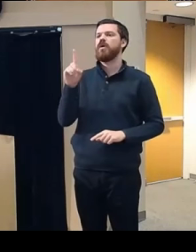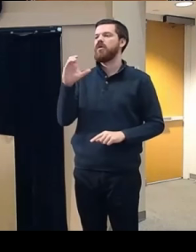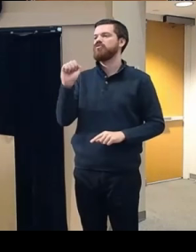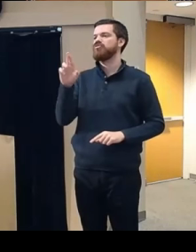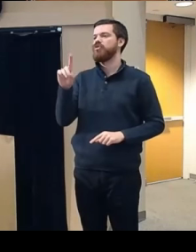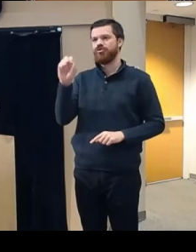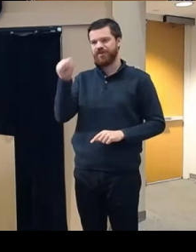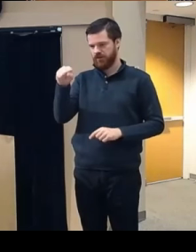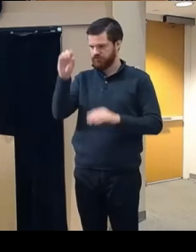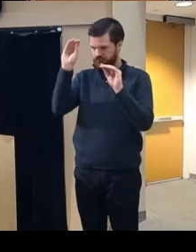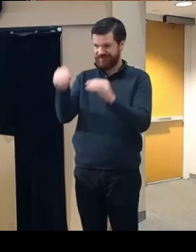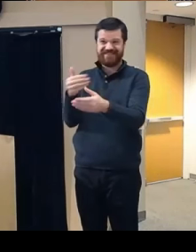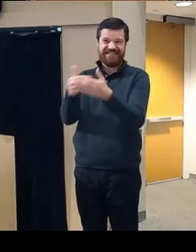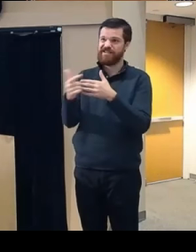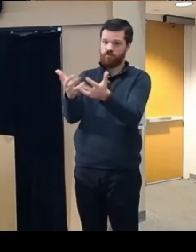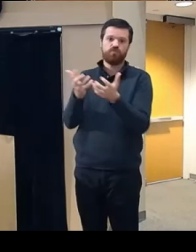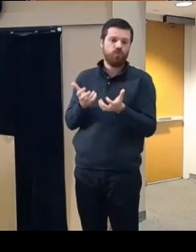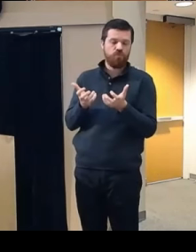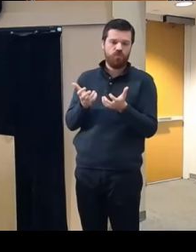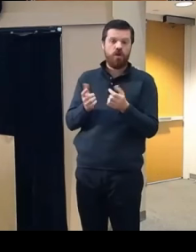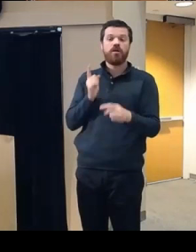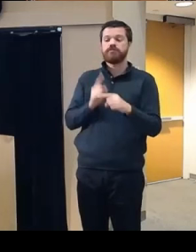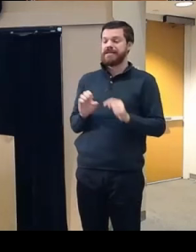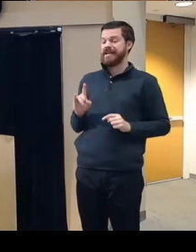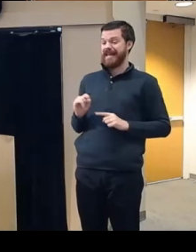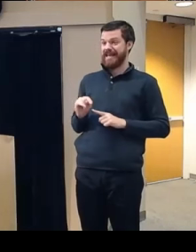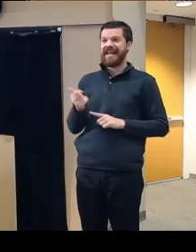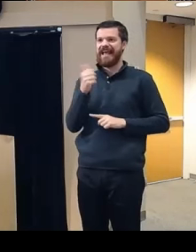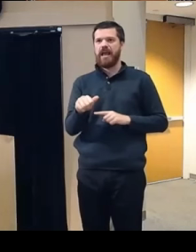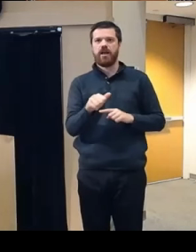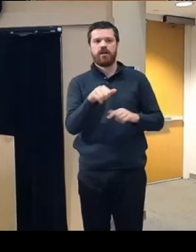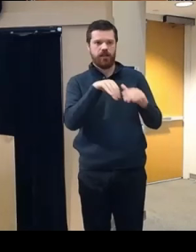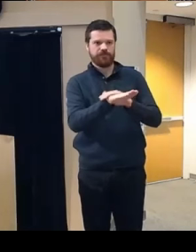in anything that you want um and you can also edit anything that comes in so I think that's